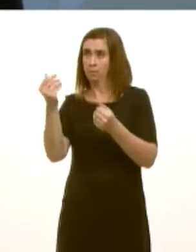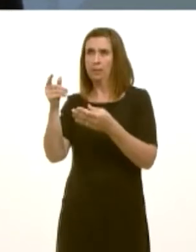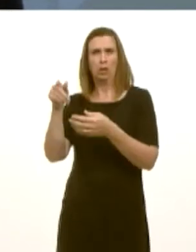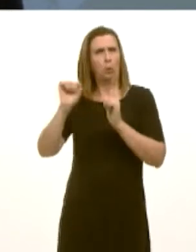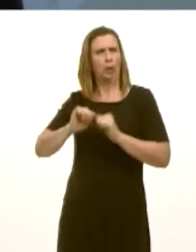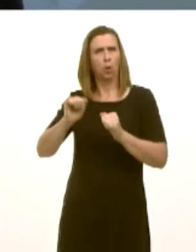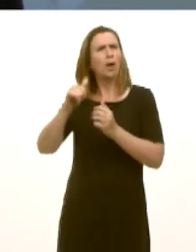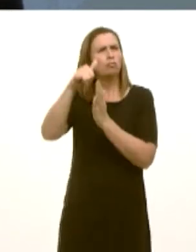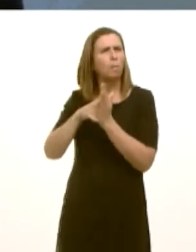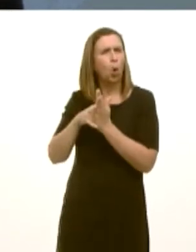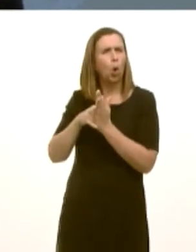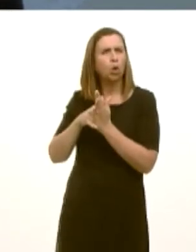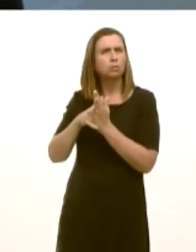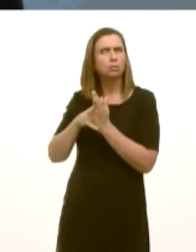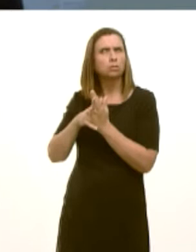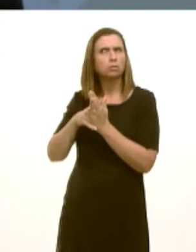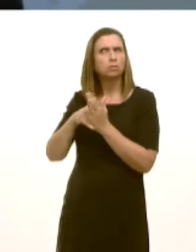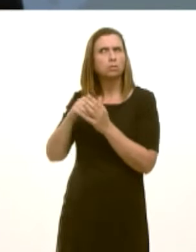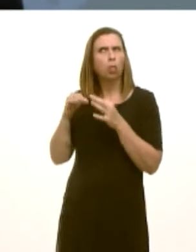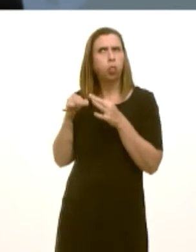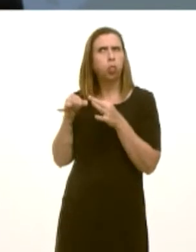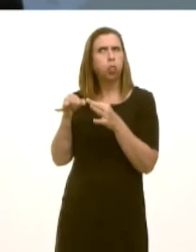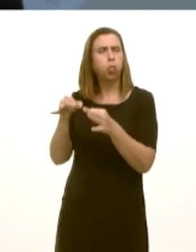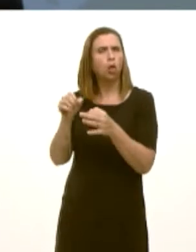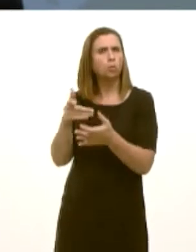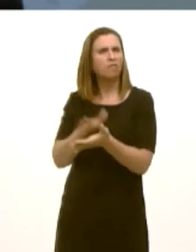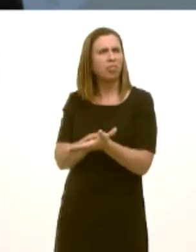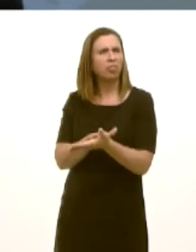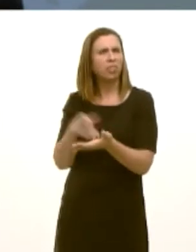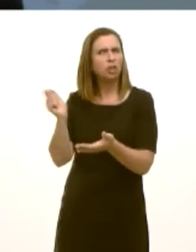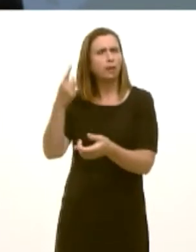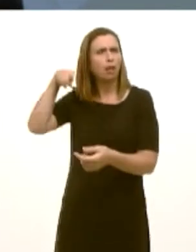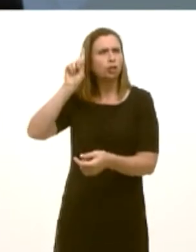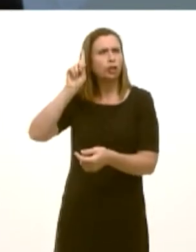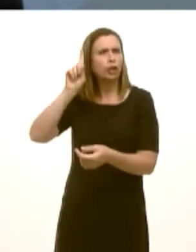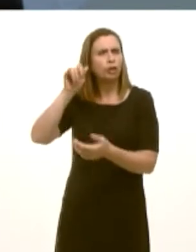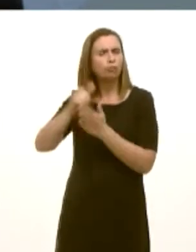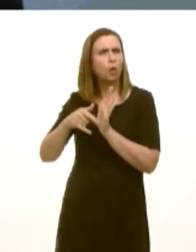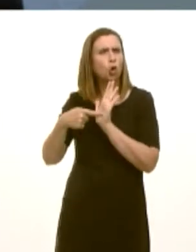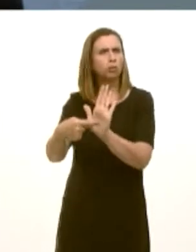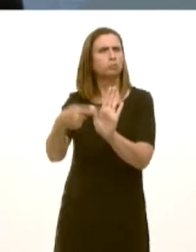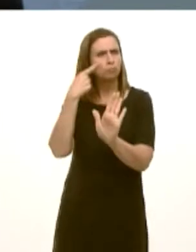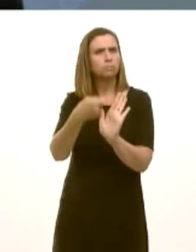Can you confirm what interaction, if any, the Welsh Government have had with the audit